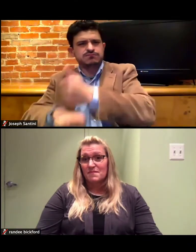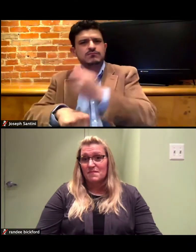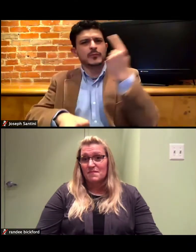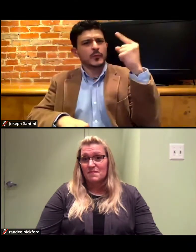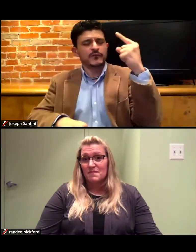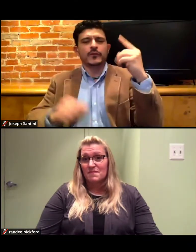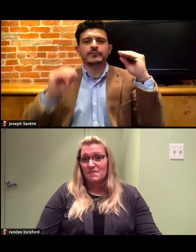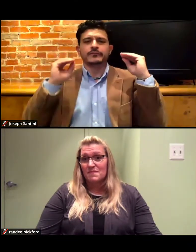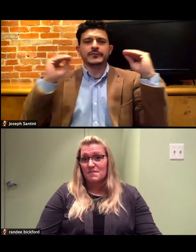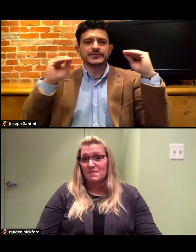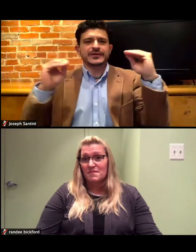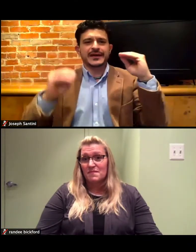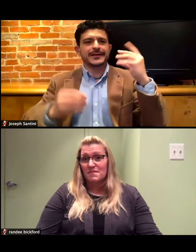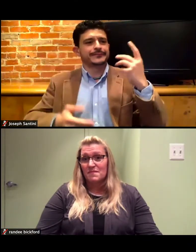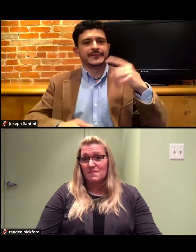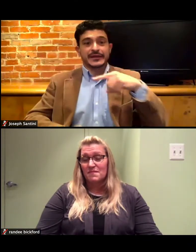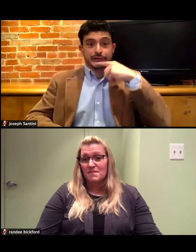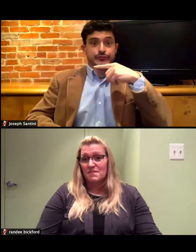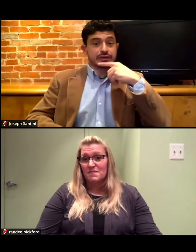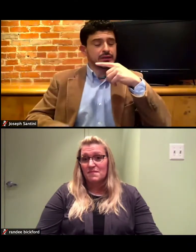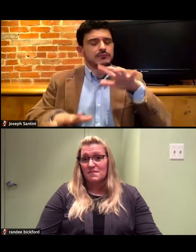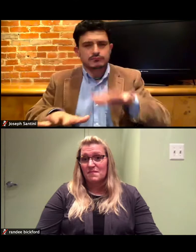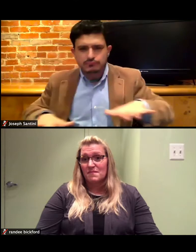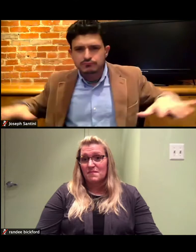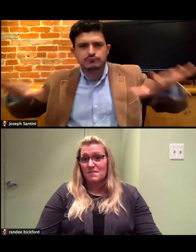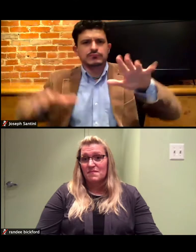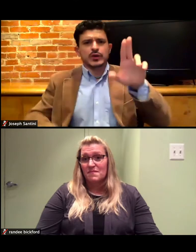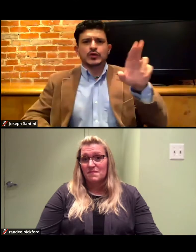That program was established specifically to teach,